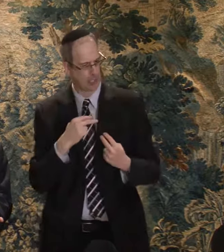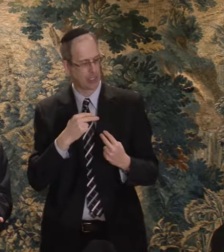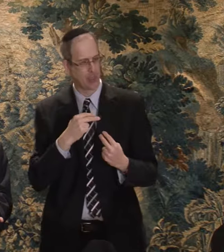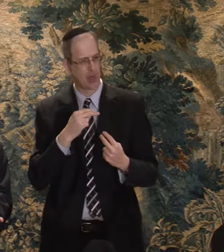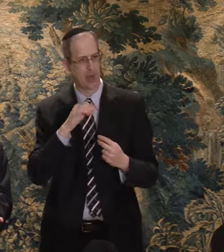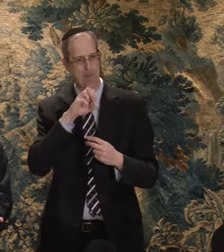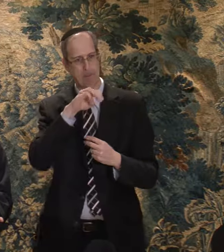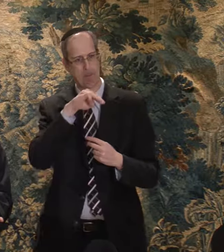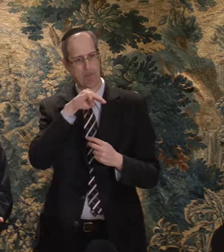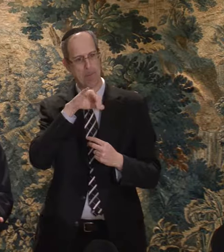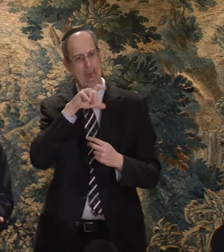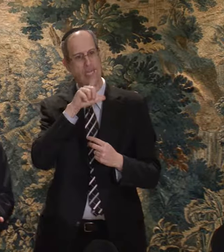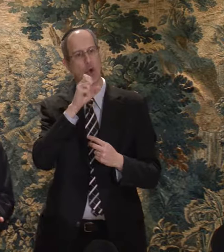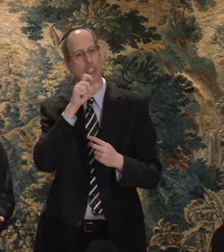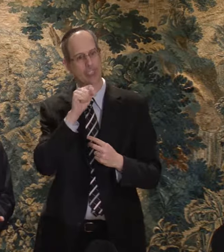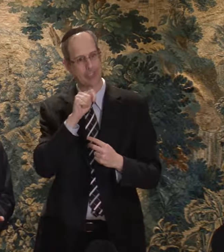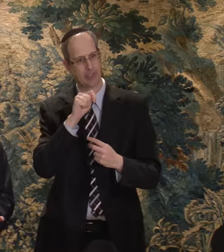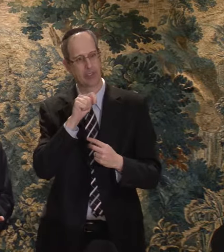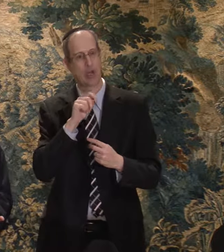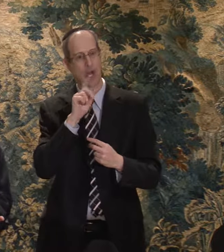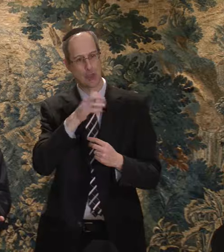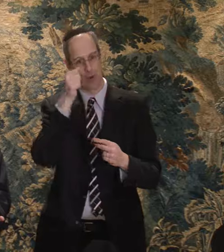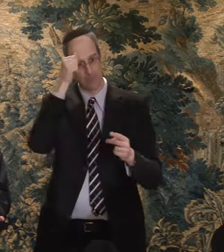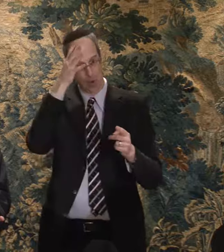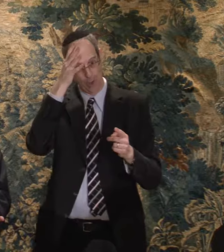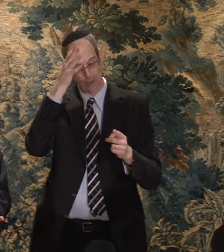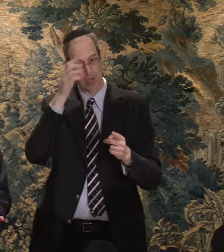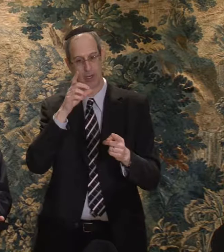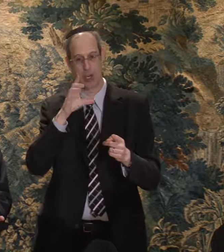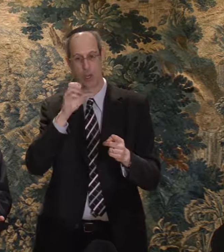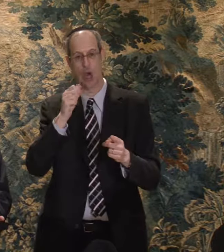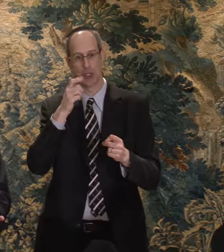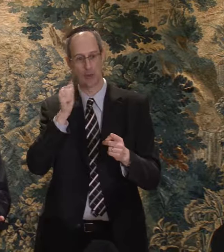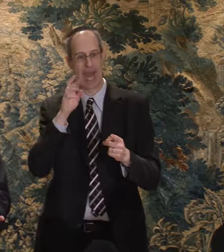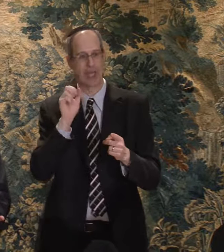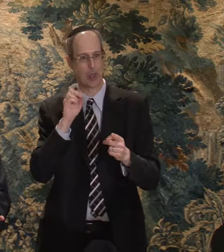from behind trees father in Denver Colorado could have given up many many